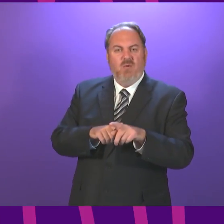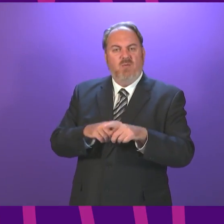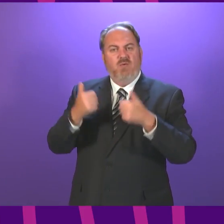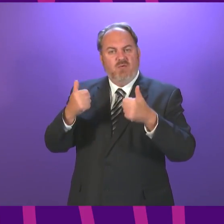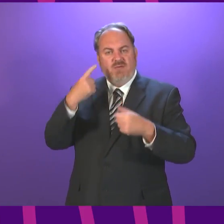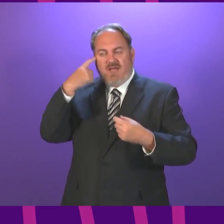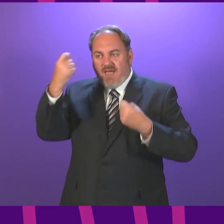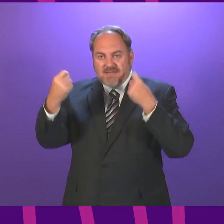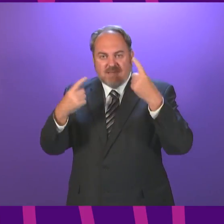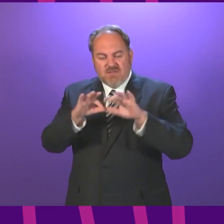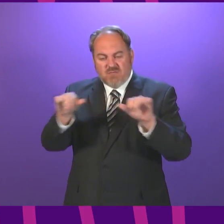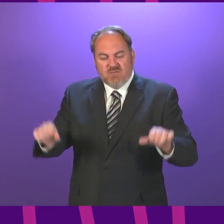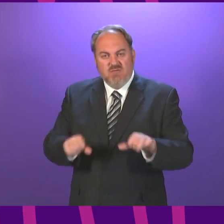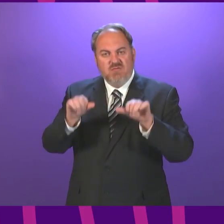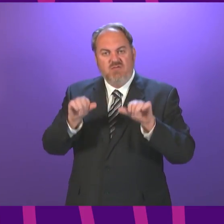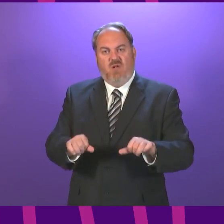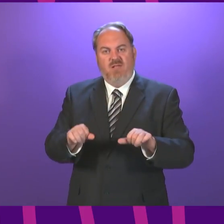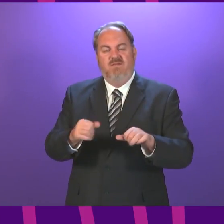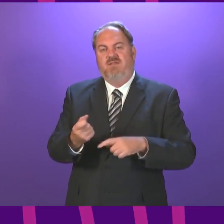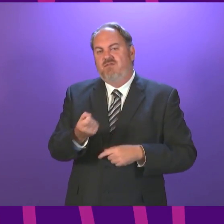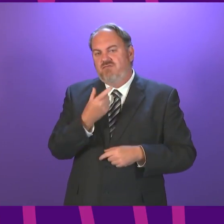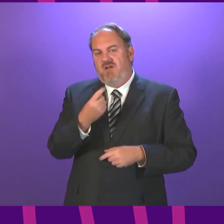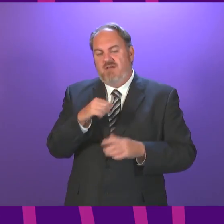I will certainly look at the Loop project. In relation to drug-checking facilities, my